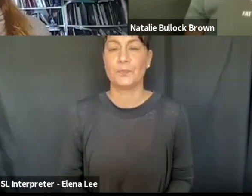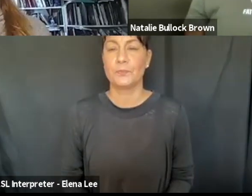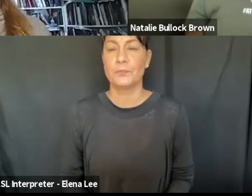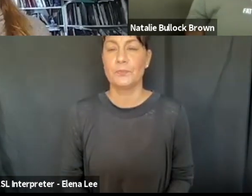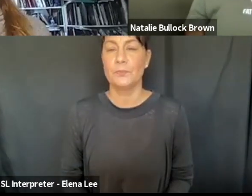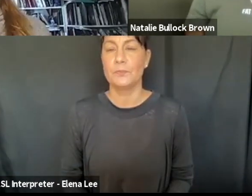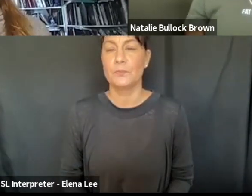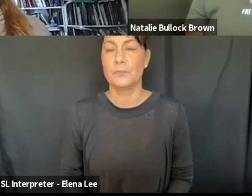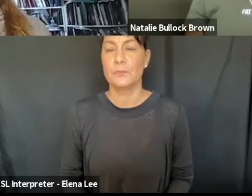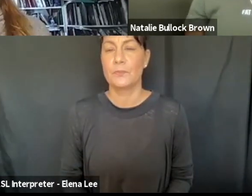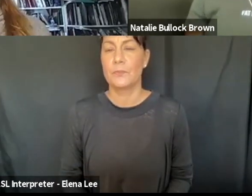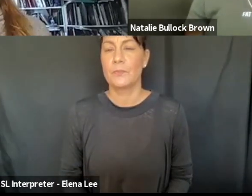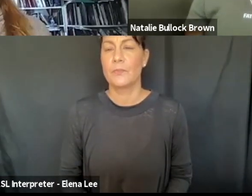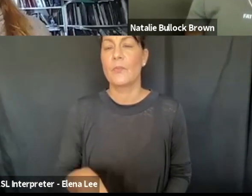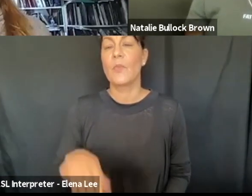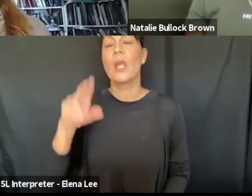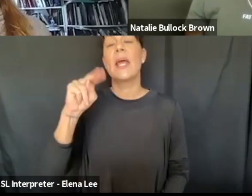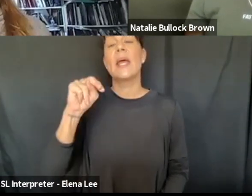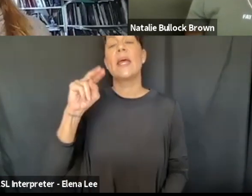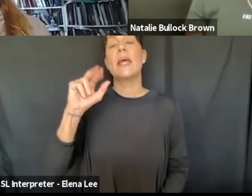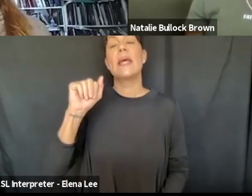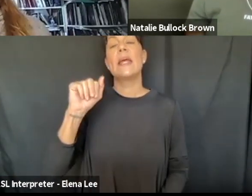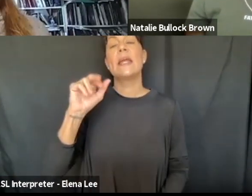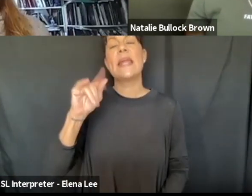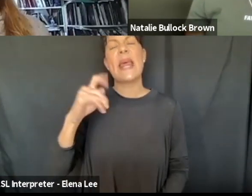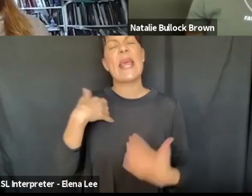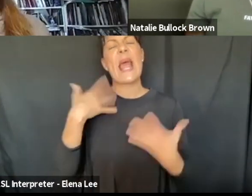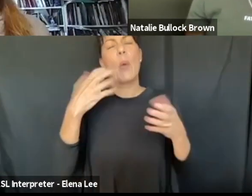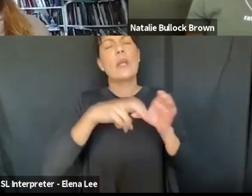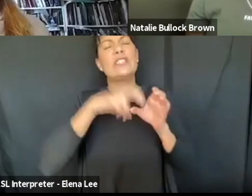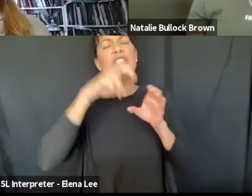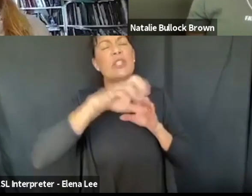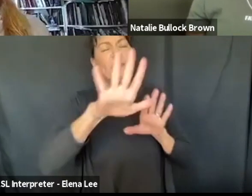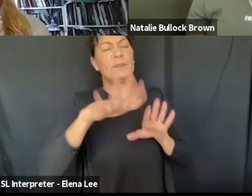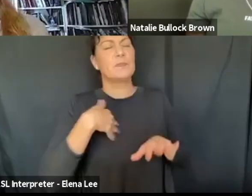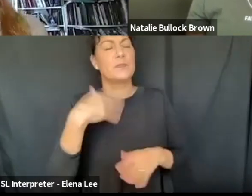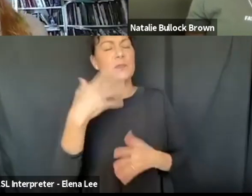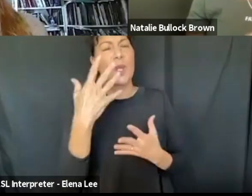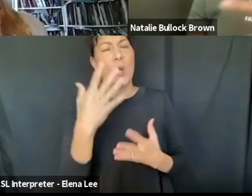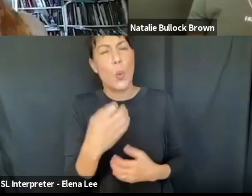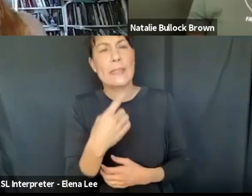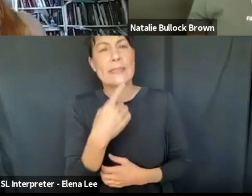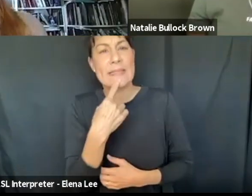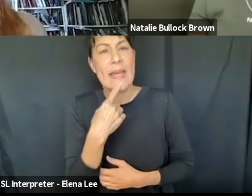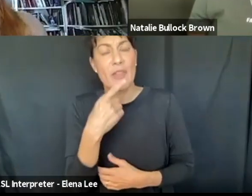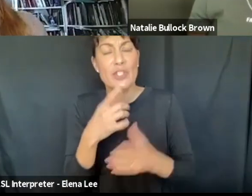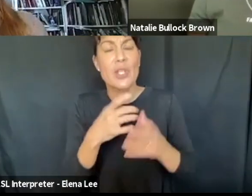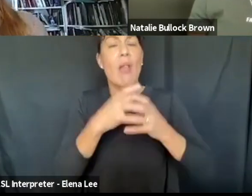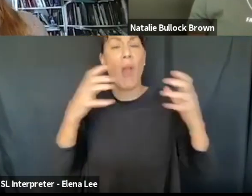the reality is that there's a lot of work being done in a lot of different spaces